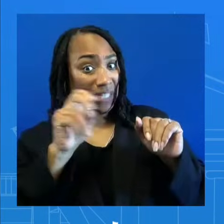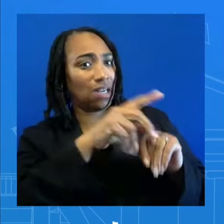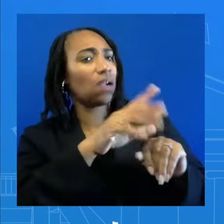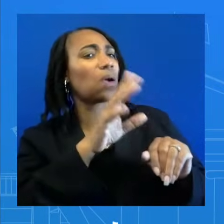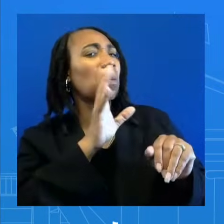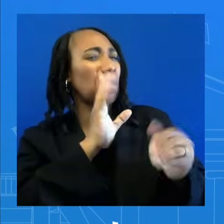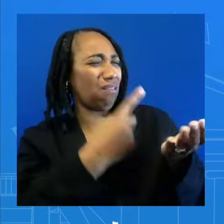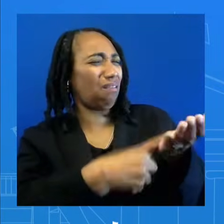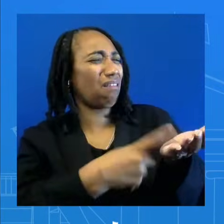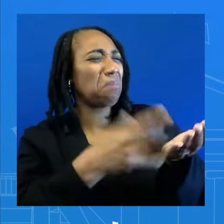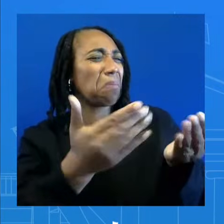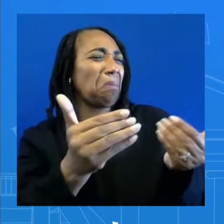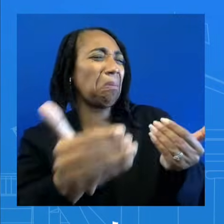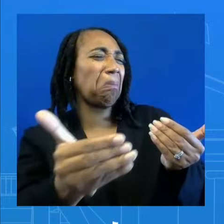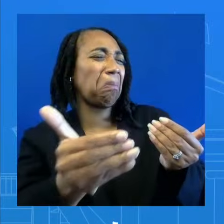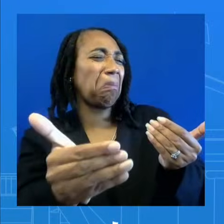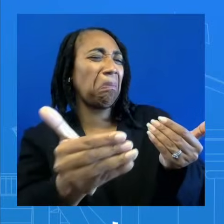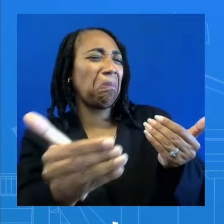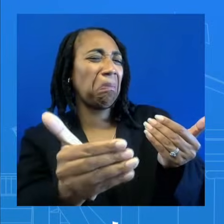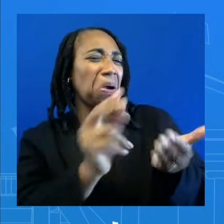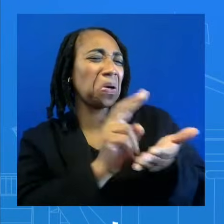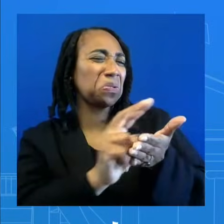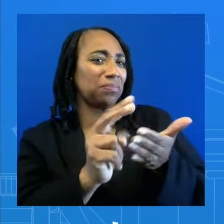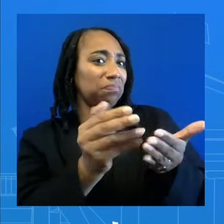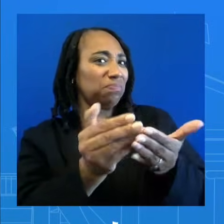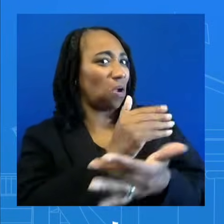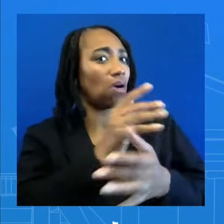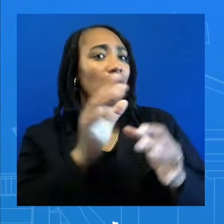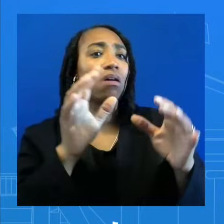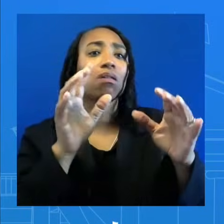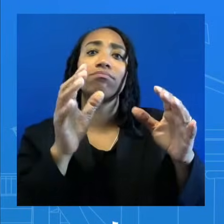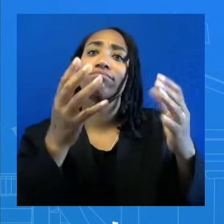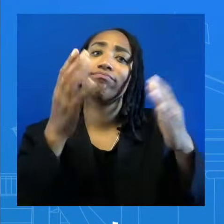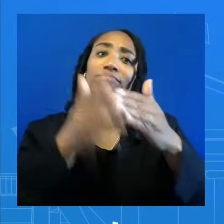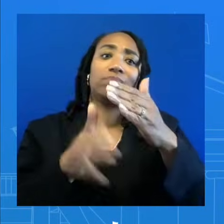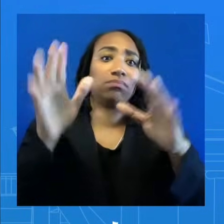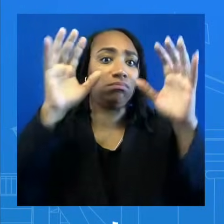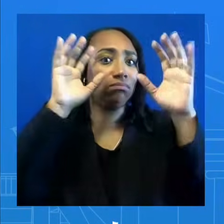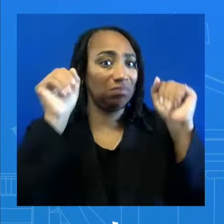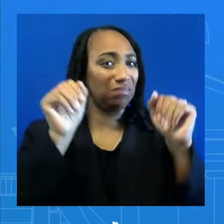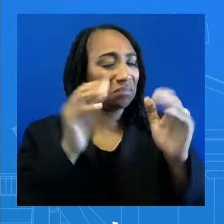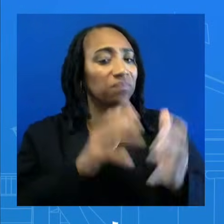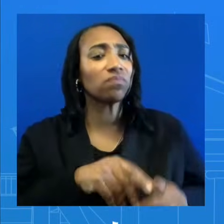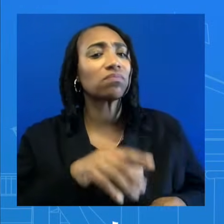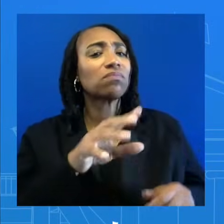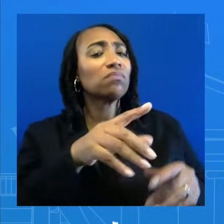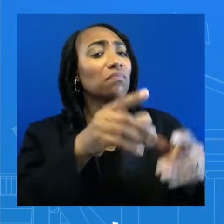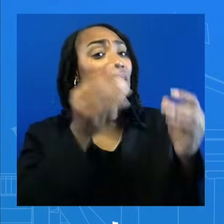I'm not going to get into the president's thinking. He's going to have conversations with his team. He's going to review clemency petitions.